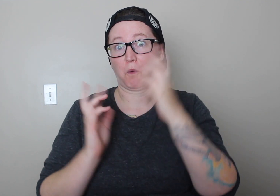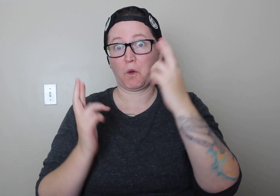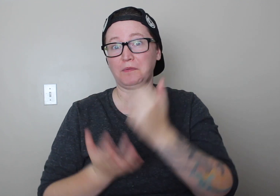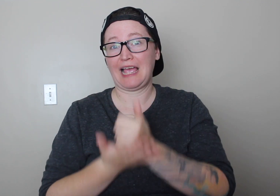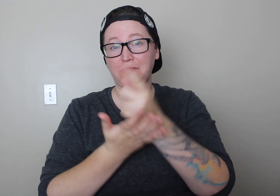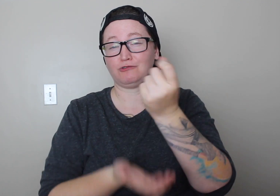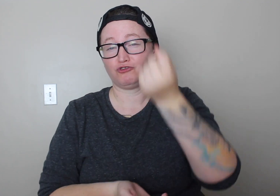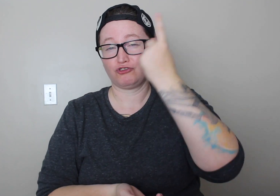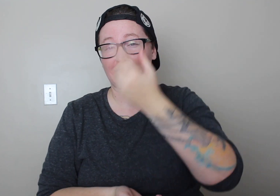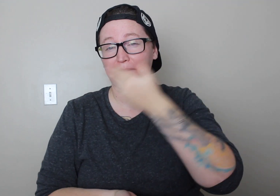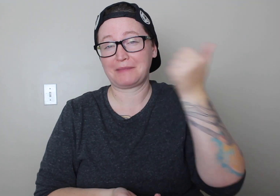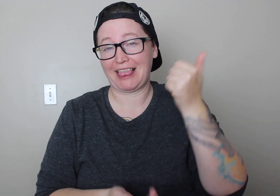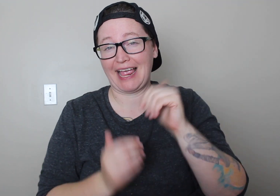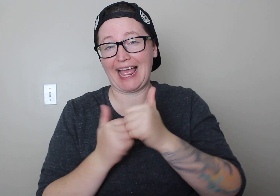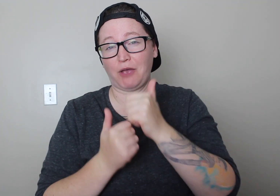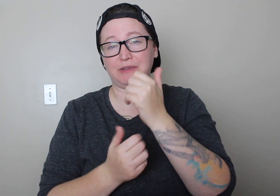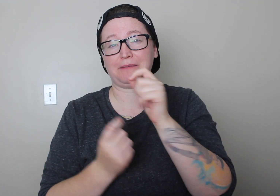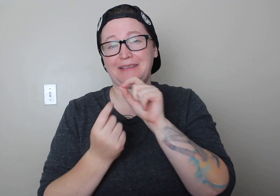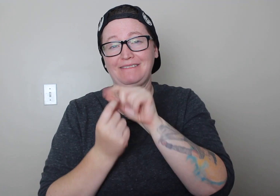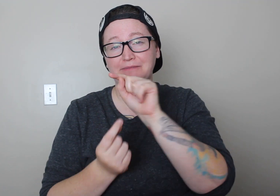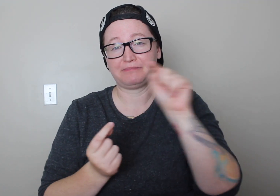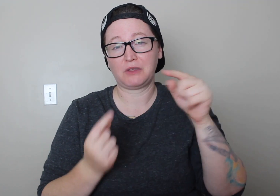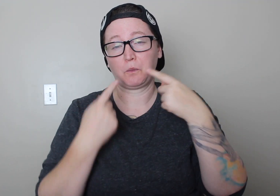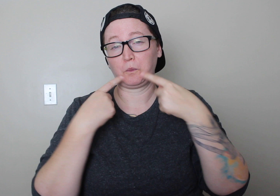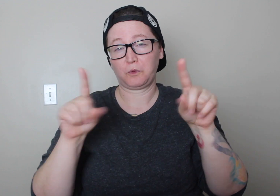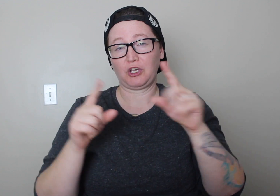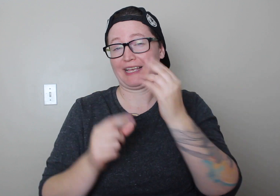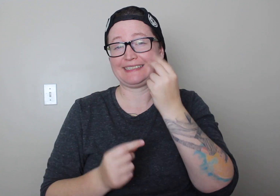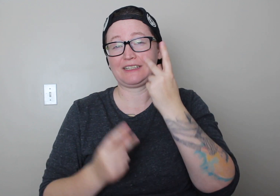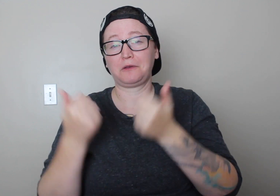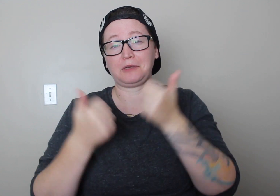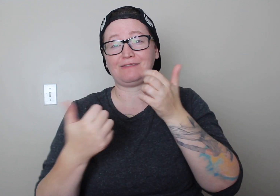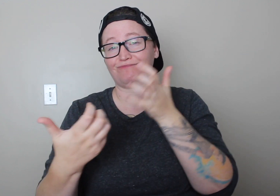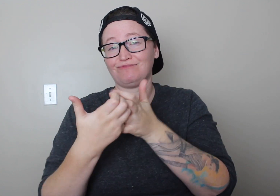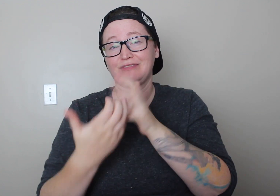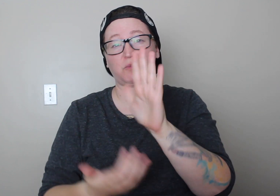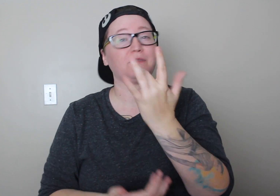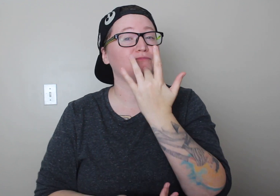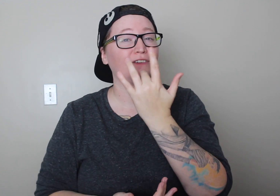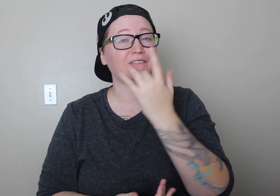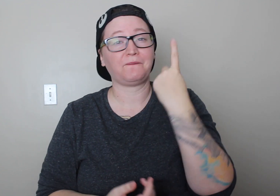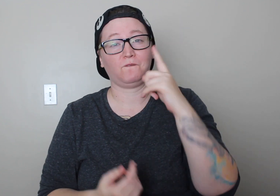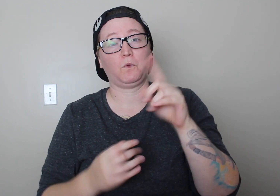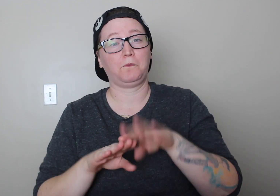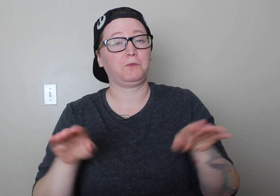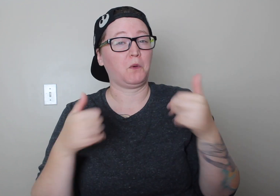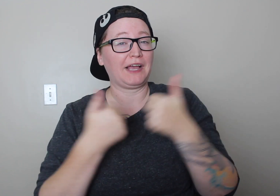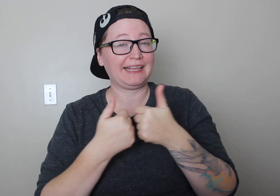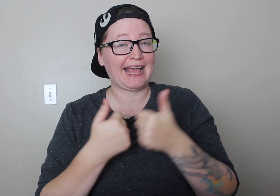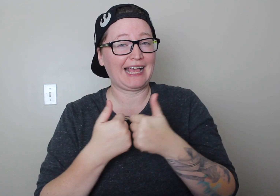I hope this help you understand those game mechanics better and know which fits your board game preferences.